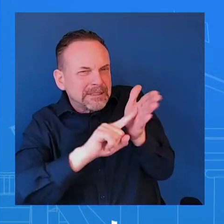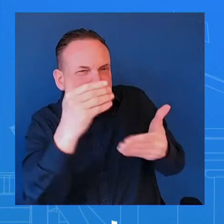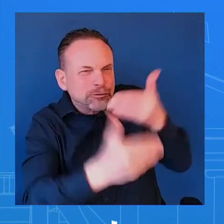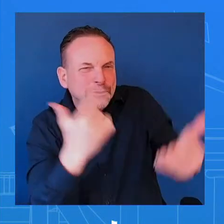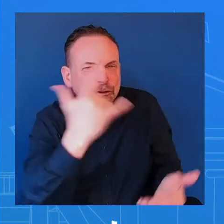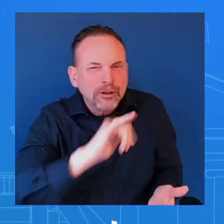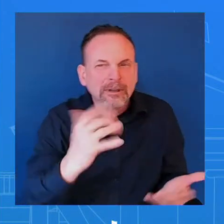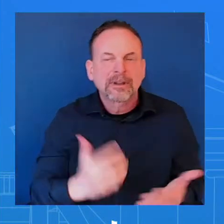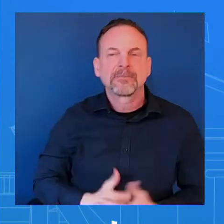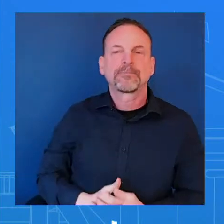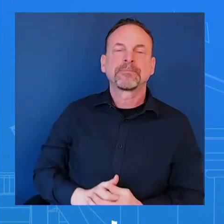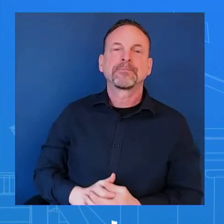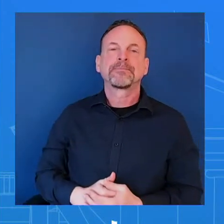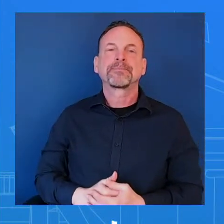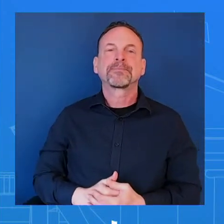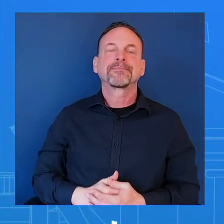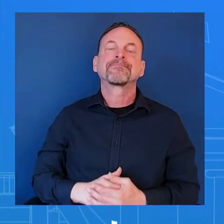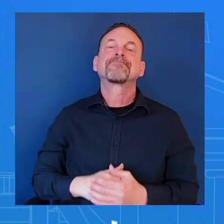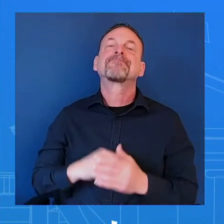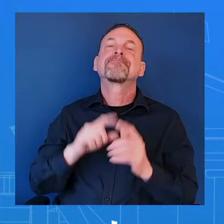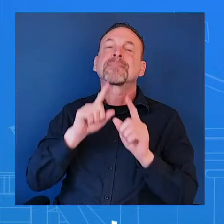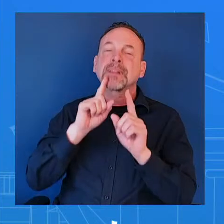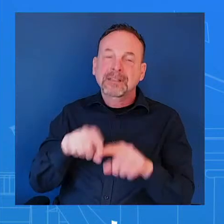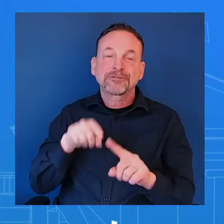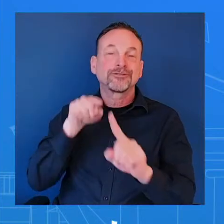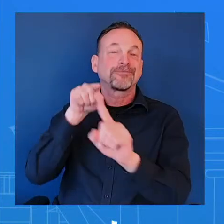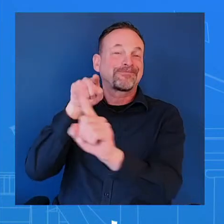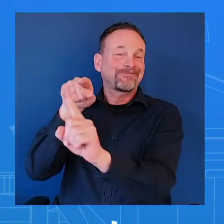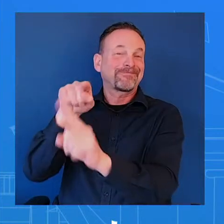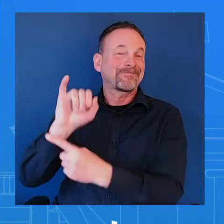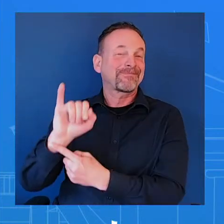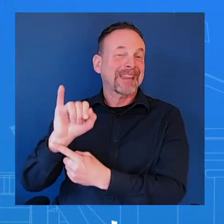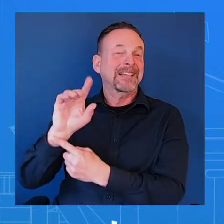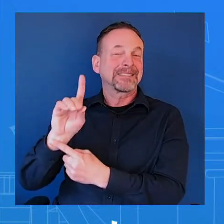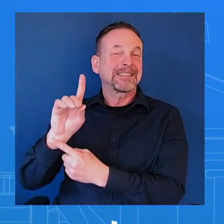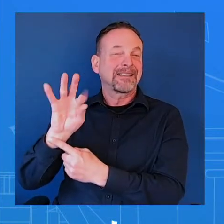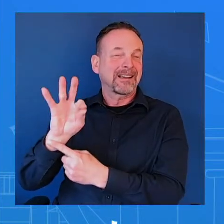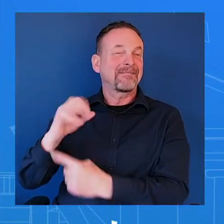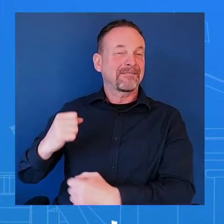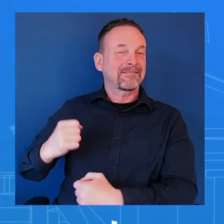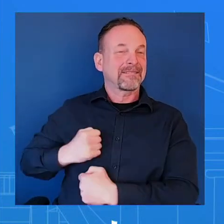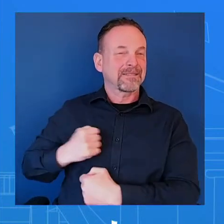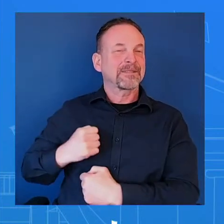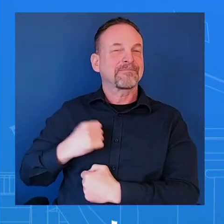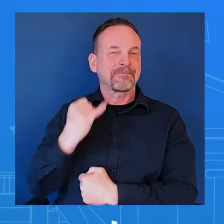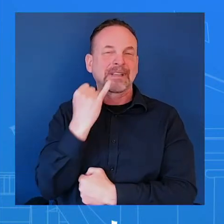I think that's important. We wanted to see it happen in a swift manner. We want to make sure that the findings are public